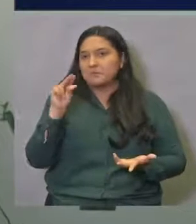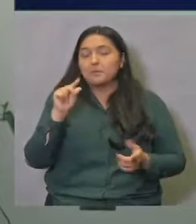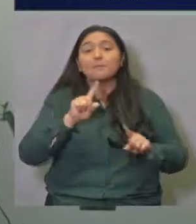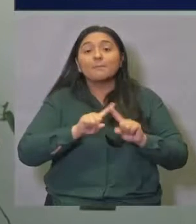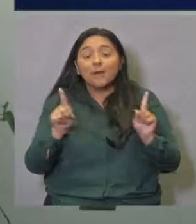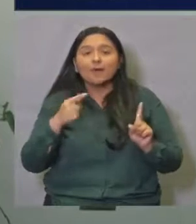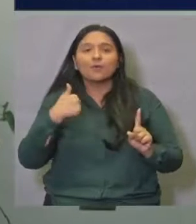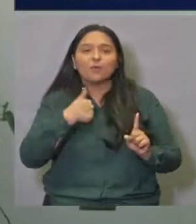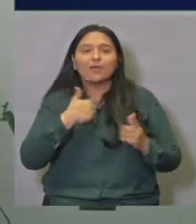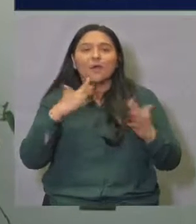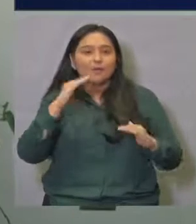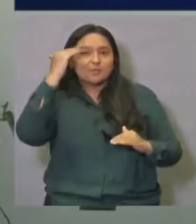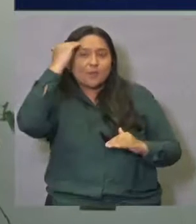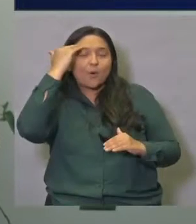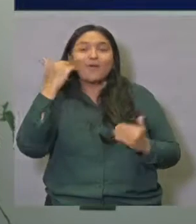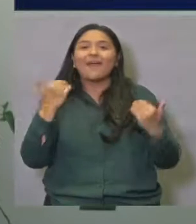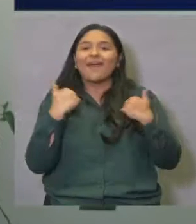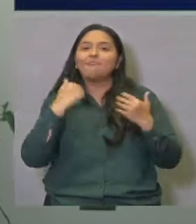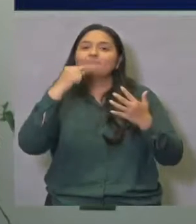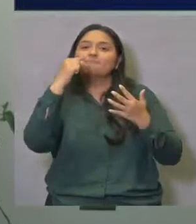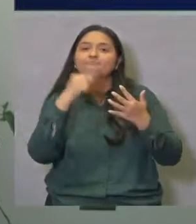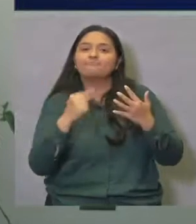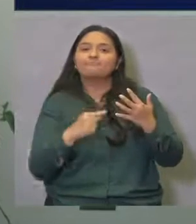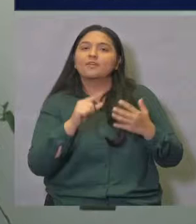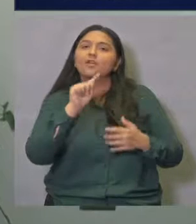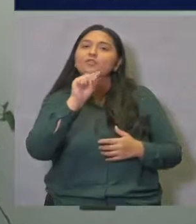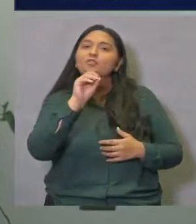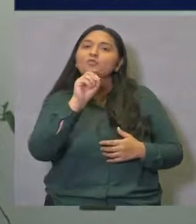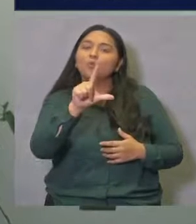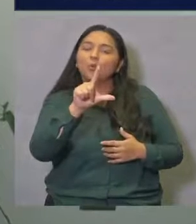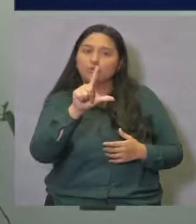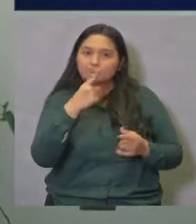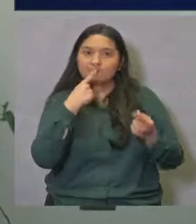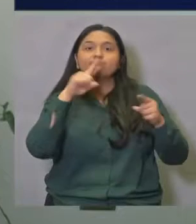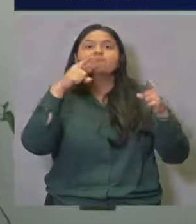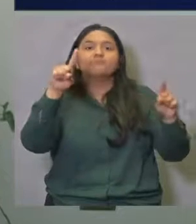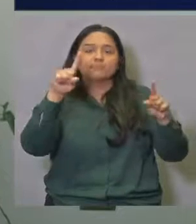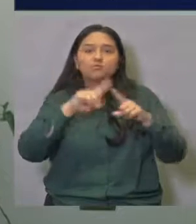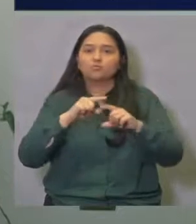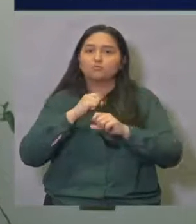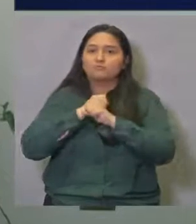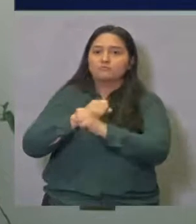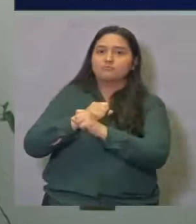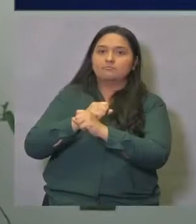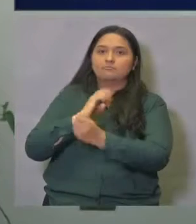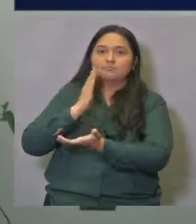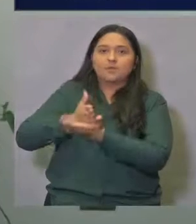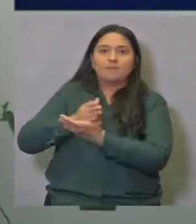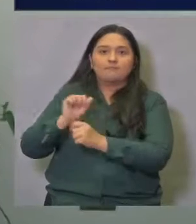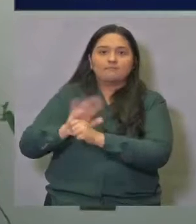SAYING WE'VE GOT TOOLS THAT WE